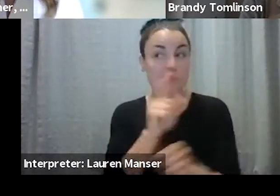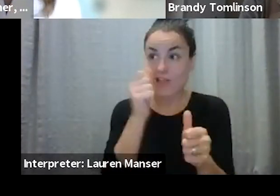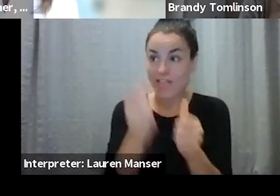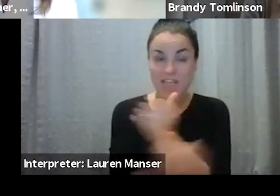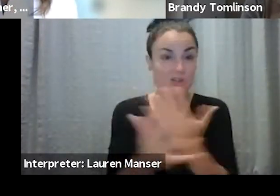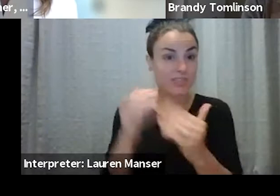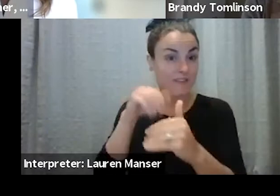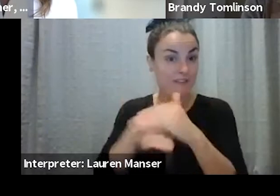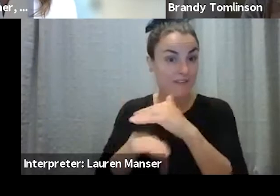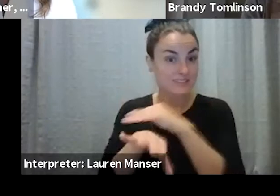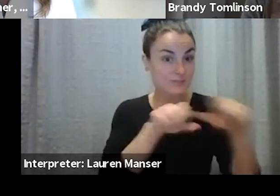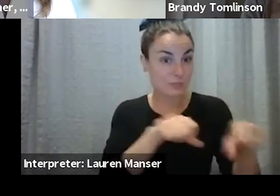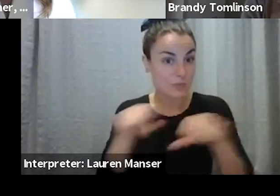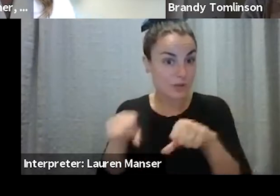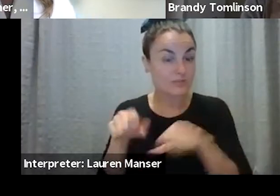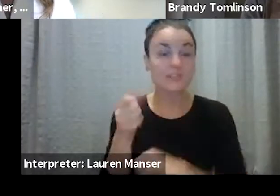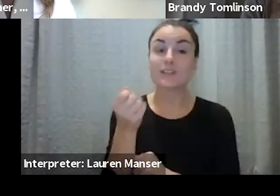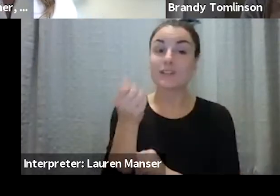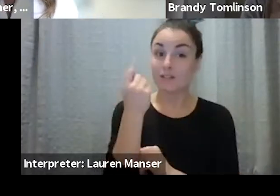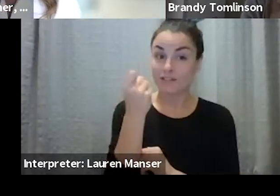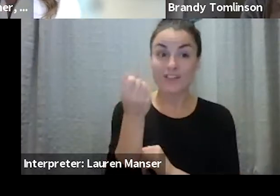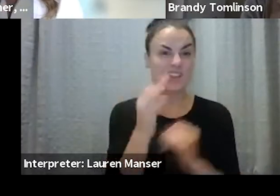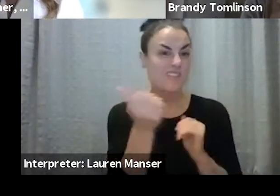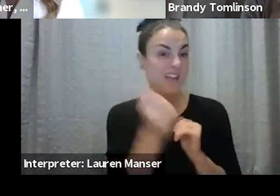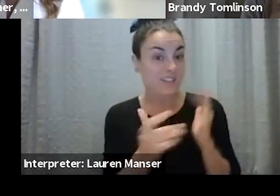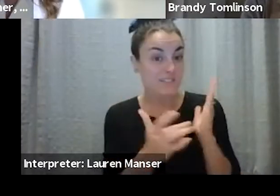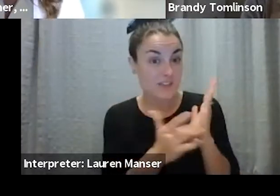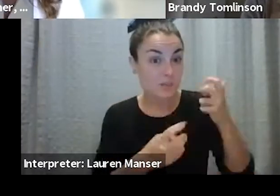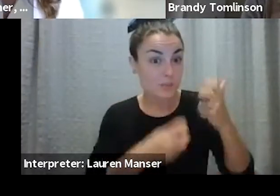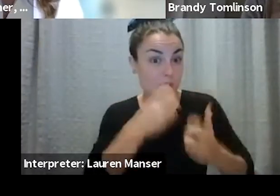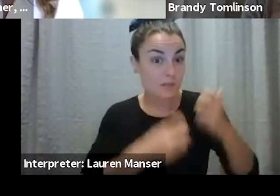If there are any technical issues after our event,